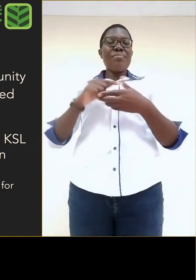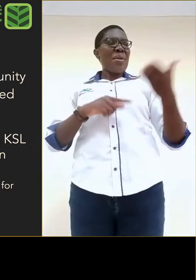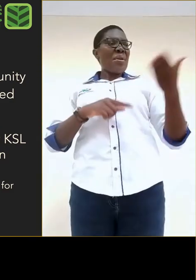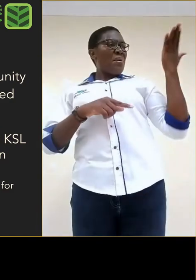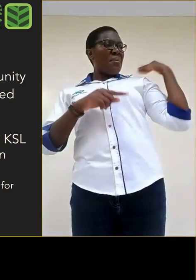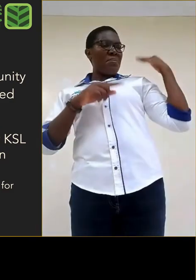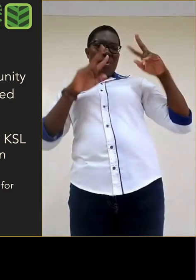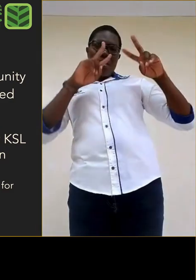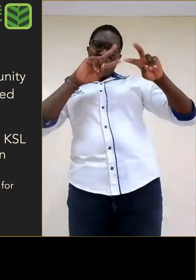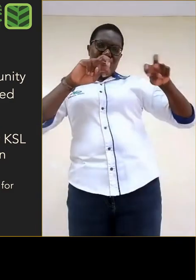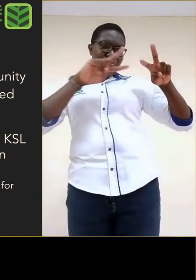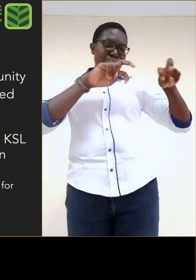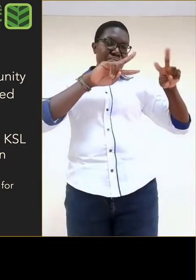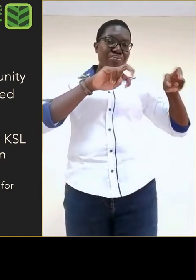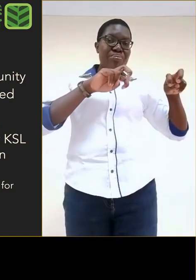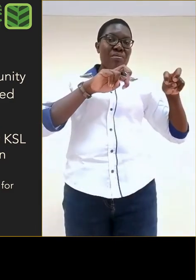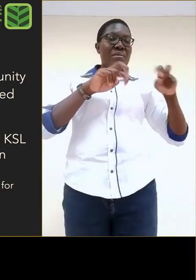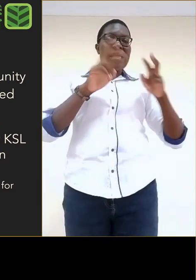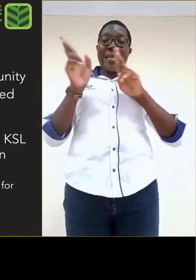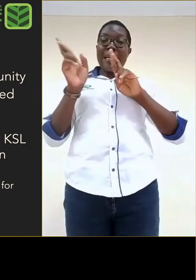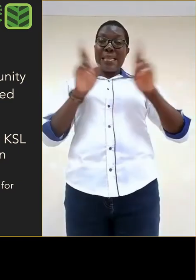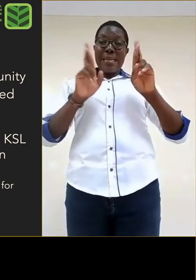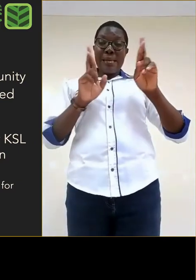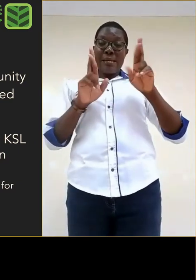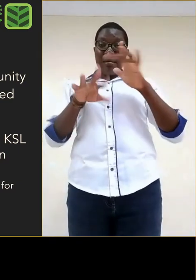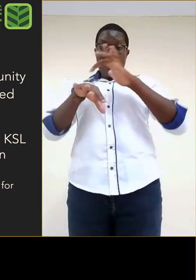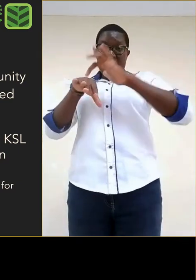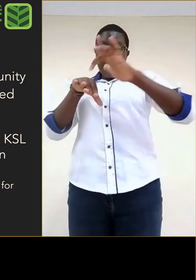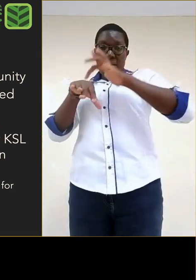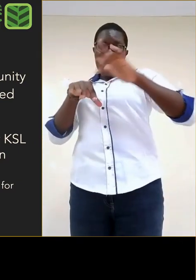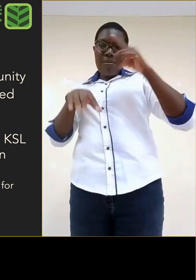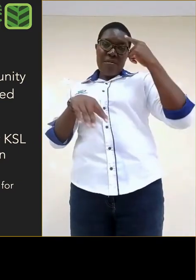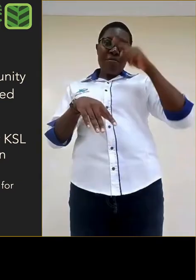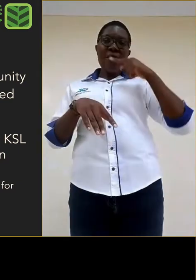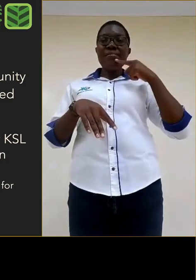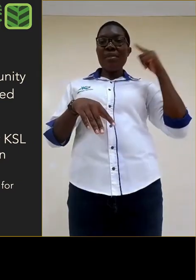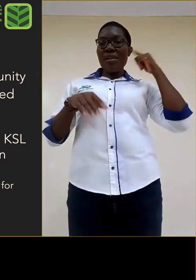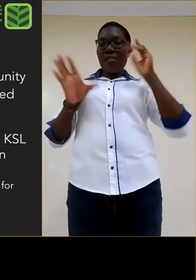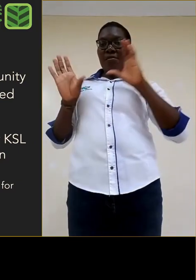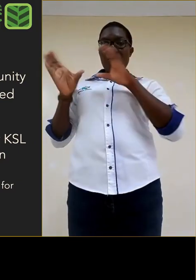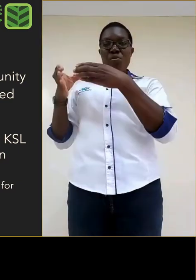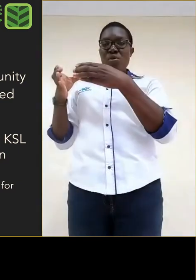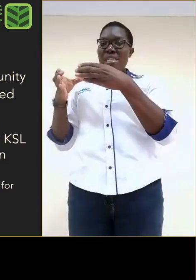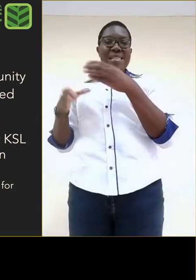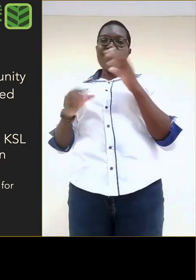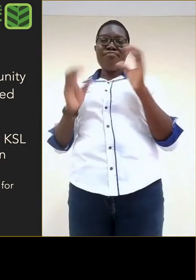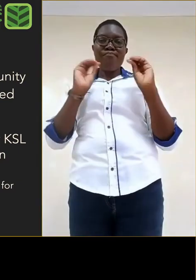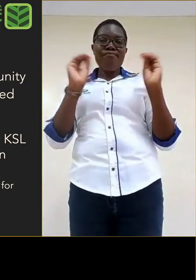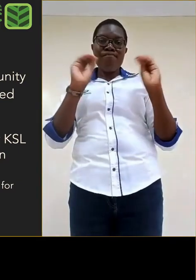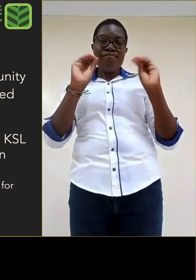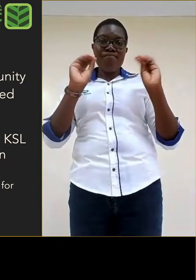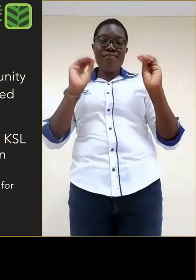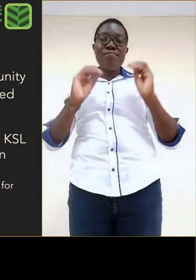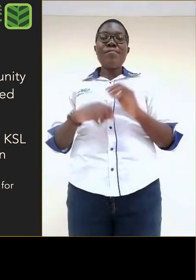...research was not always easily available to the deaf community — up until today.